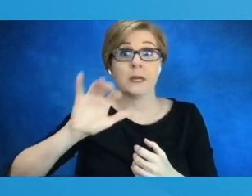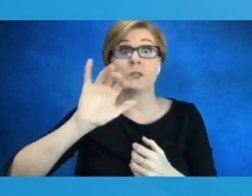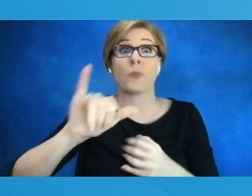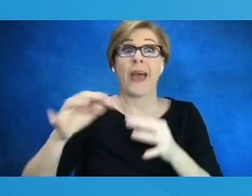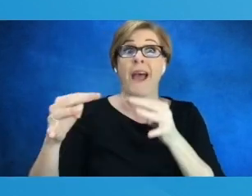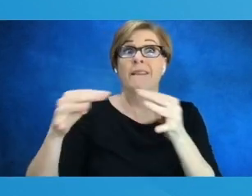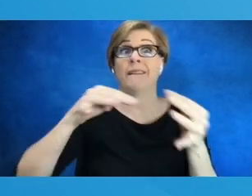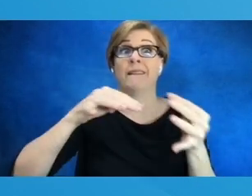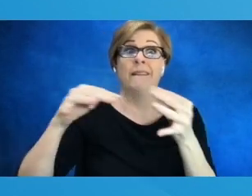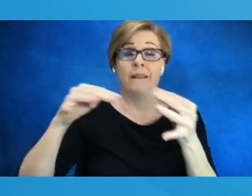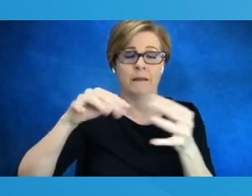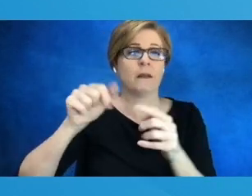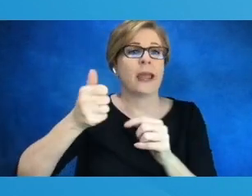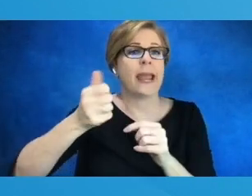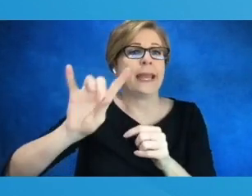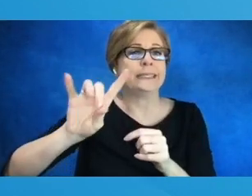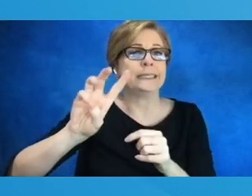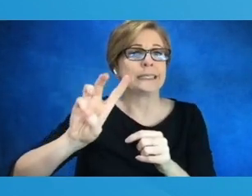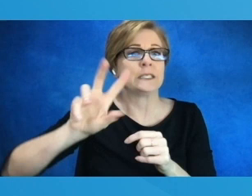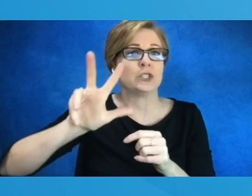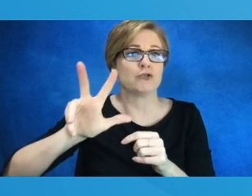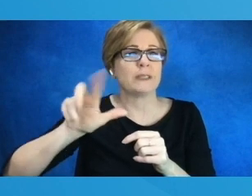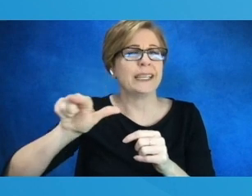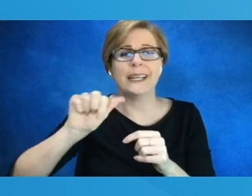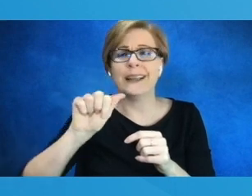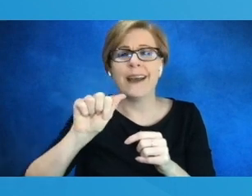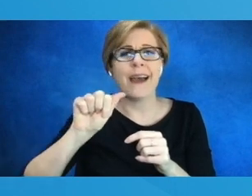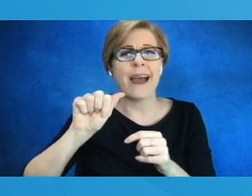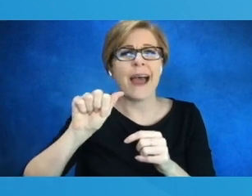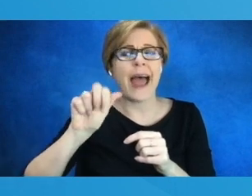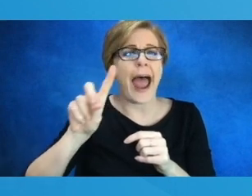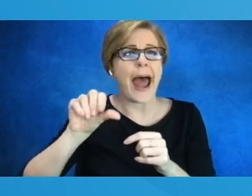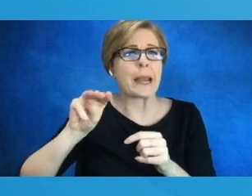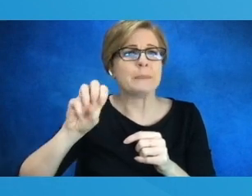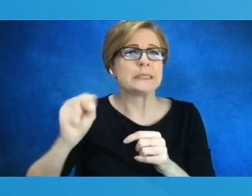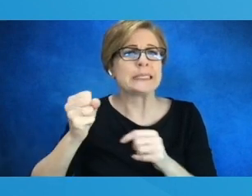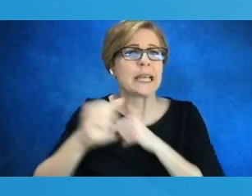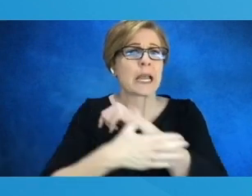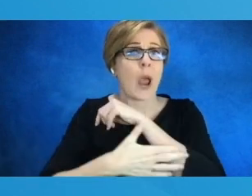Pennsylvania. And this was a turning point of the Civil War.